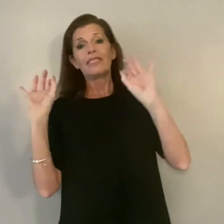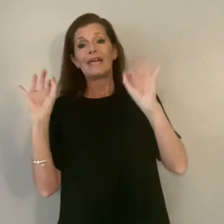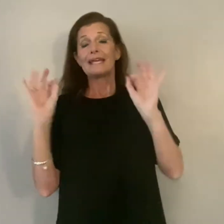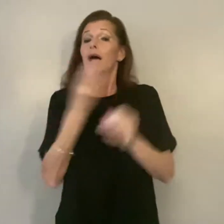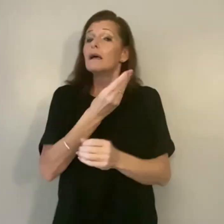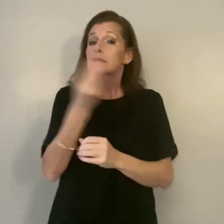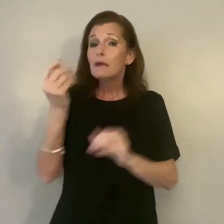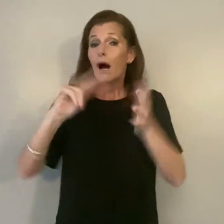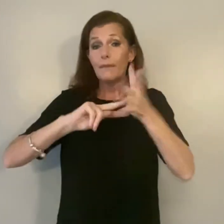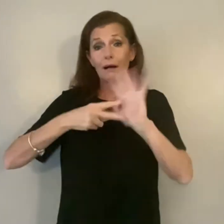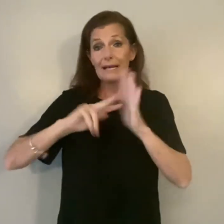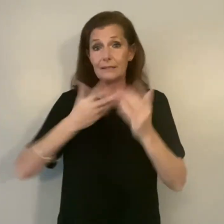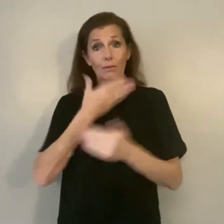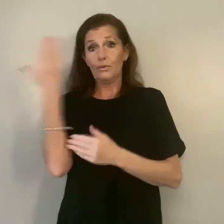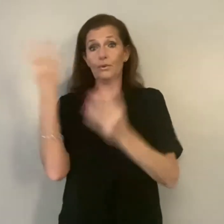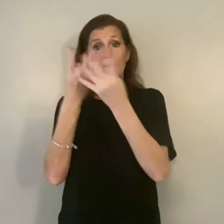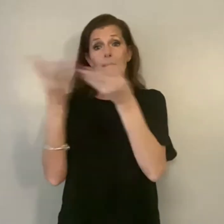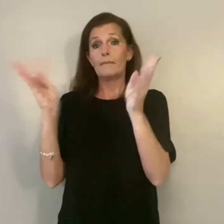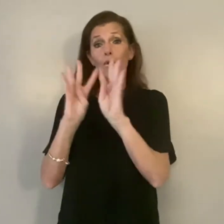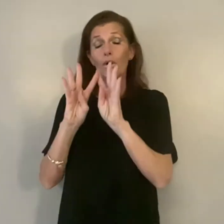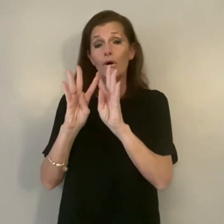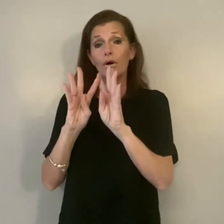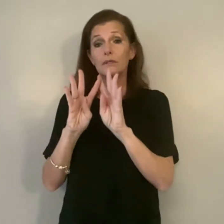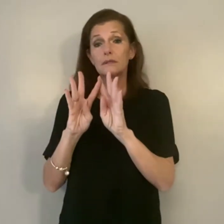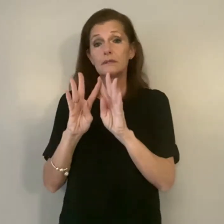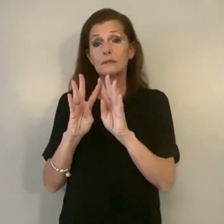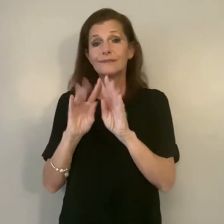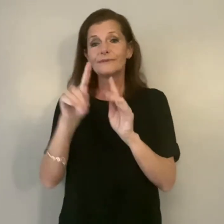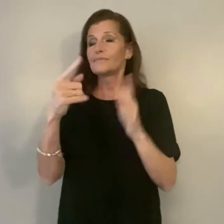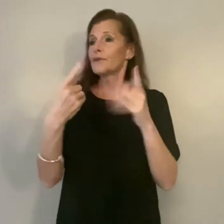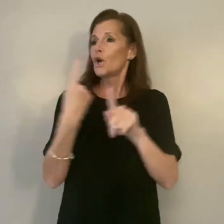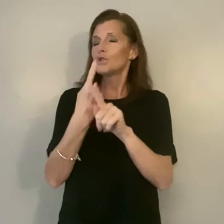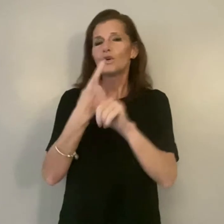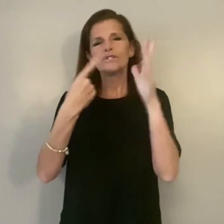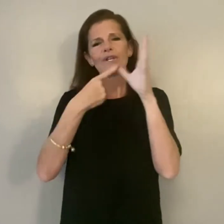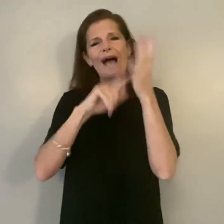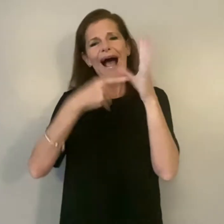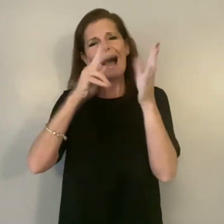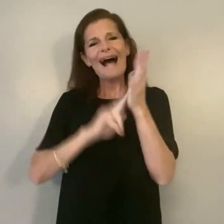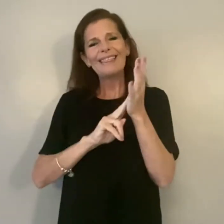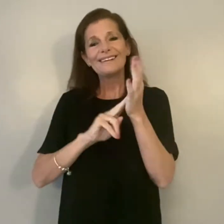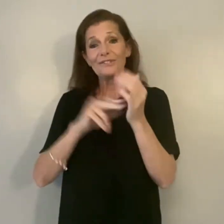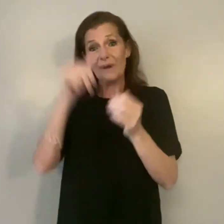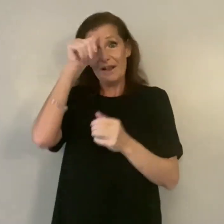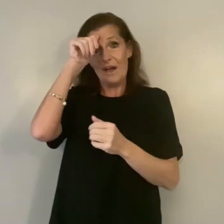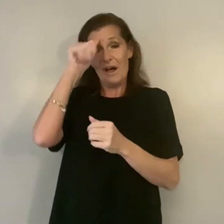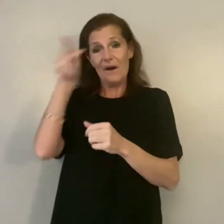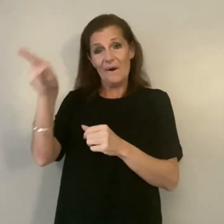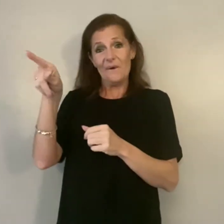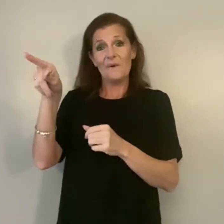I think you look at organizations that don't have boards of trustees... I was talking to Alan Lane at Slung Low about this the other day. There are...